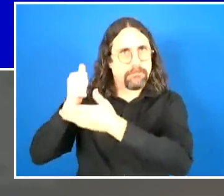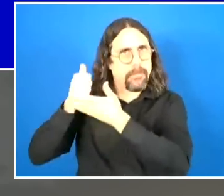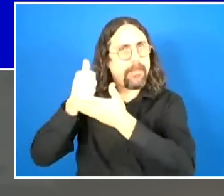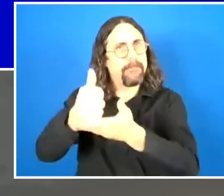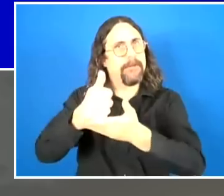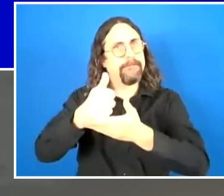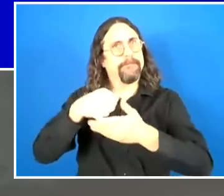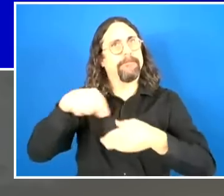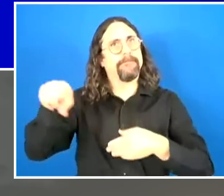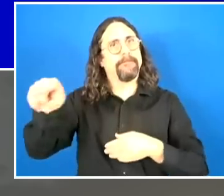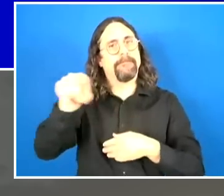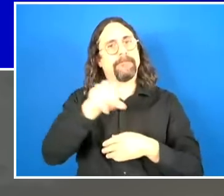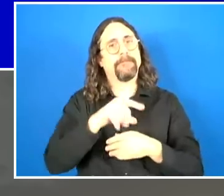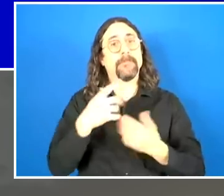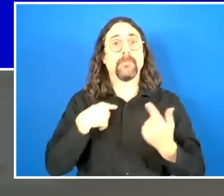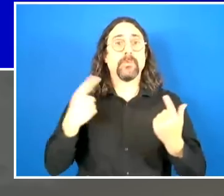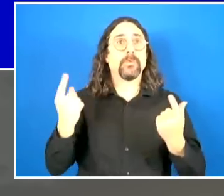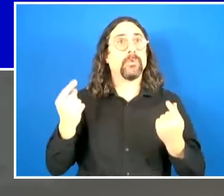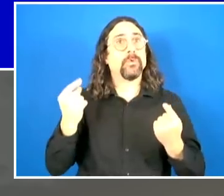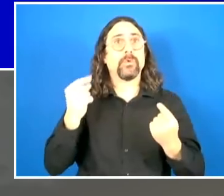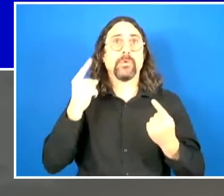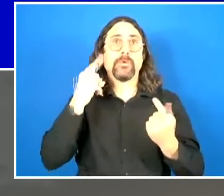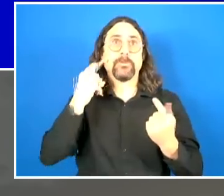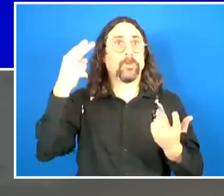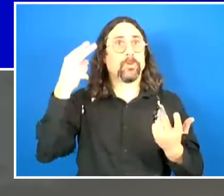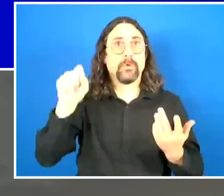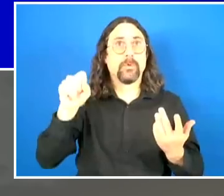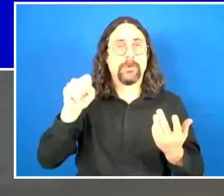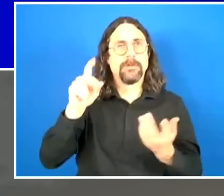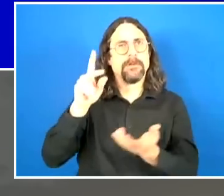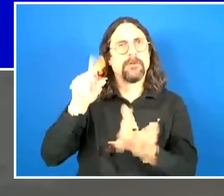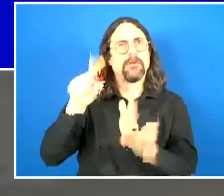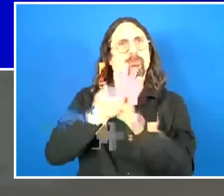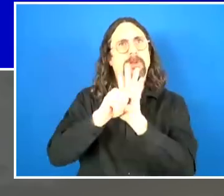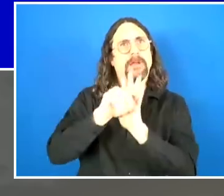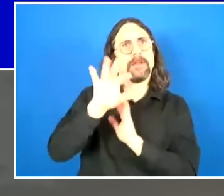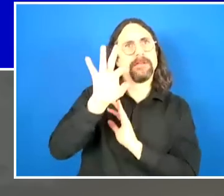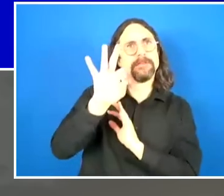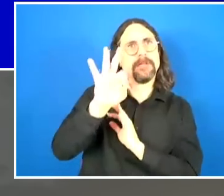SUPPORT. SO IN THE H IGH SCHOOLS WE'LL USE THE EXISTING